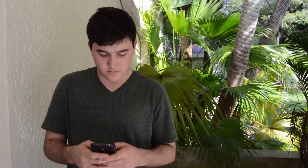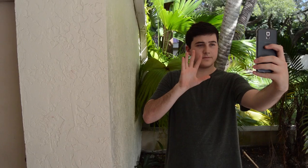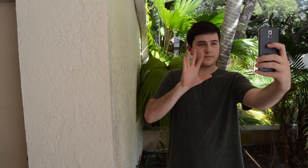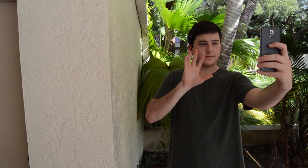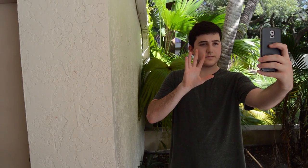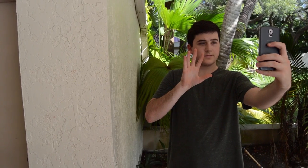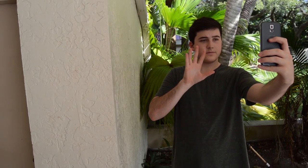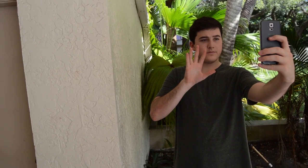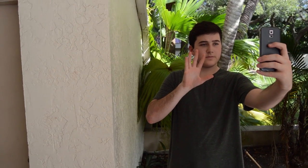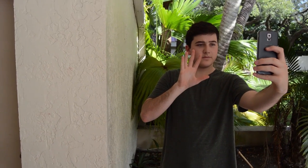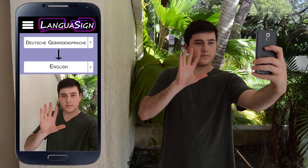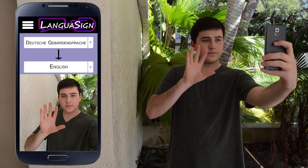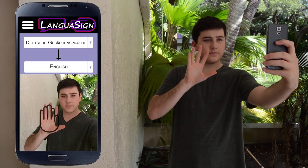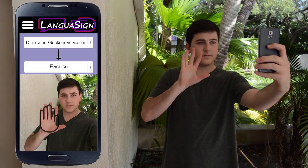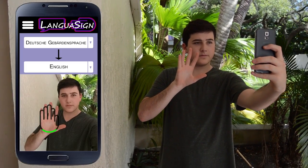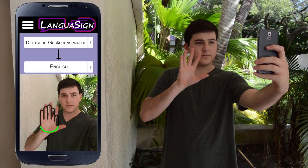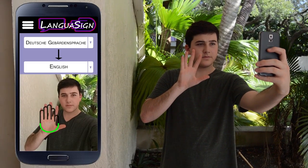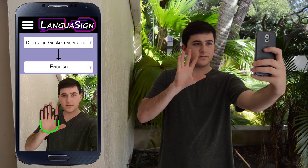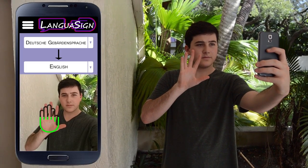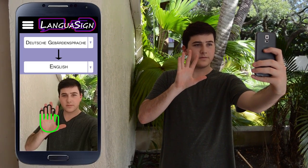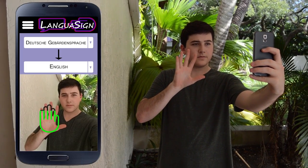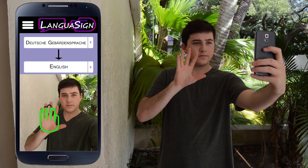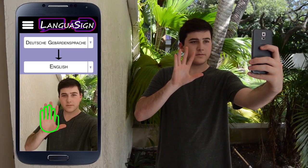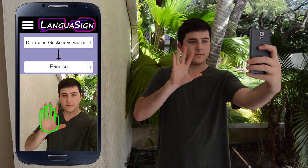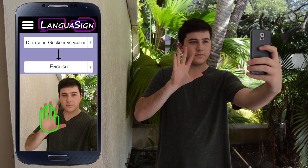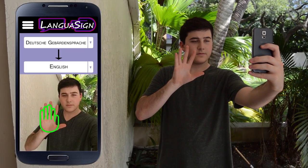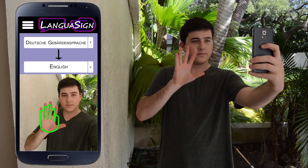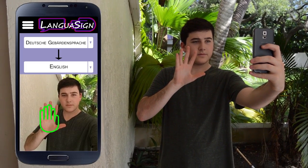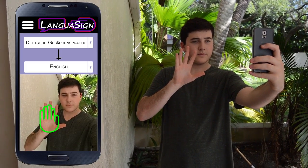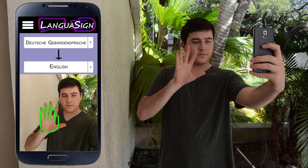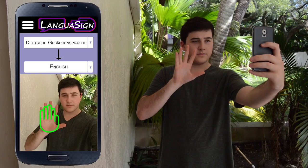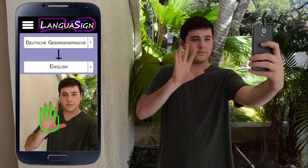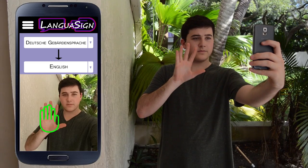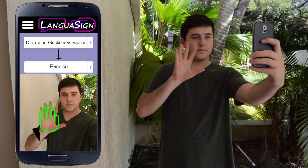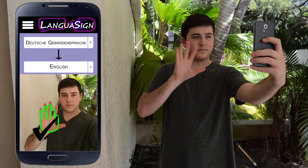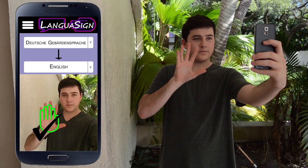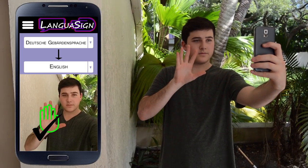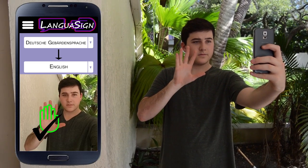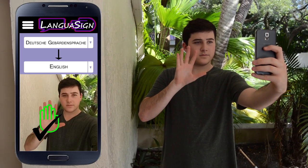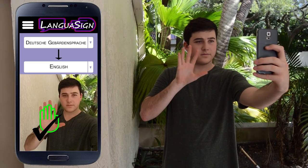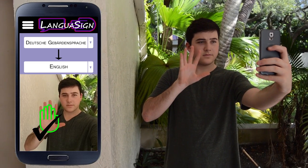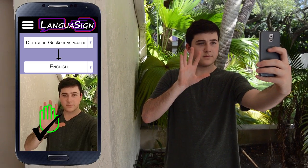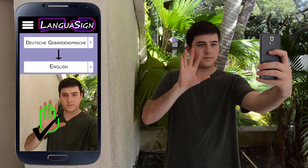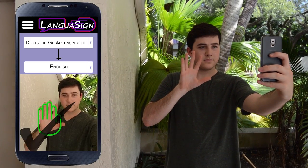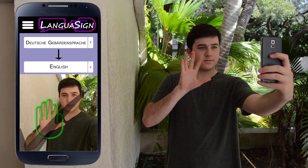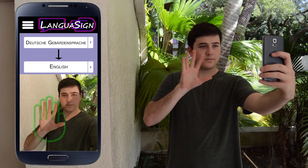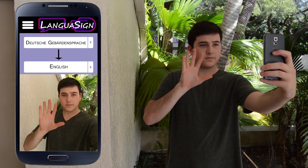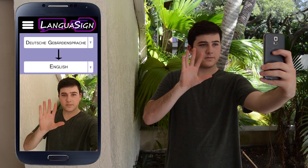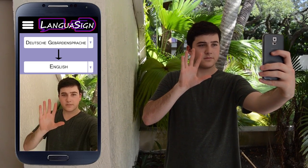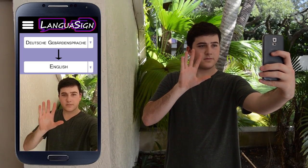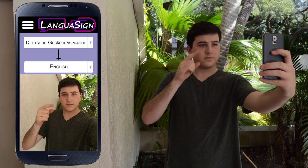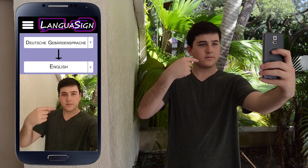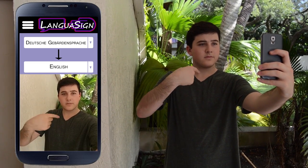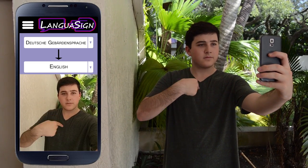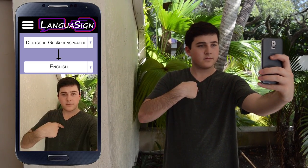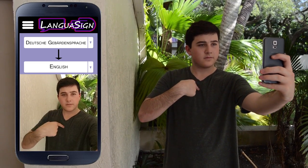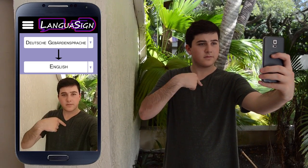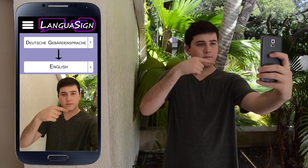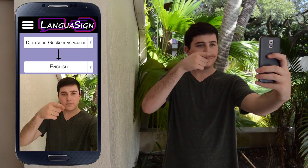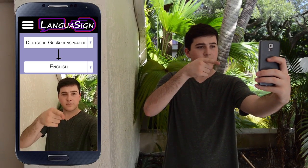the deaf users would pick their sign language from the app's list and calibrate their hands with the camera by placing them in front of the screen, and would then slowly and methodically